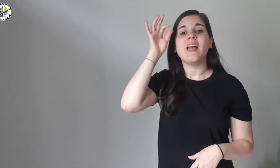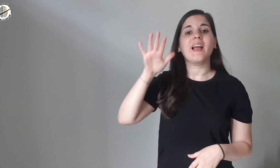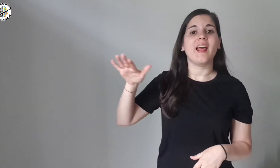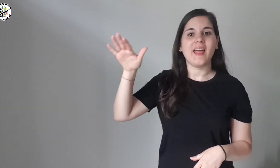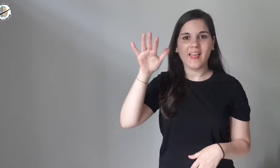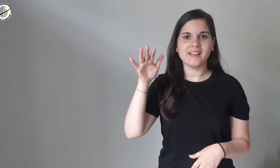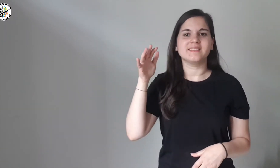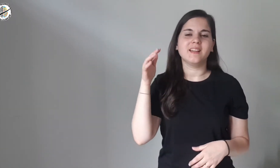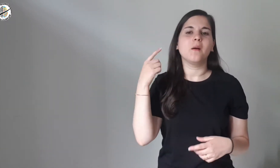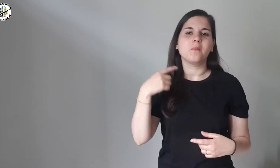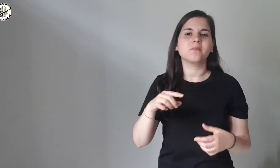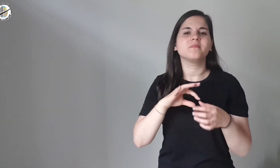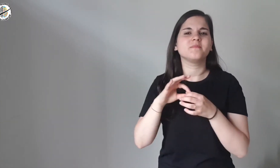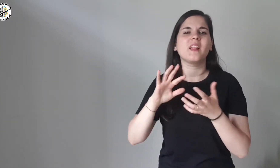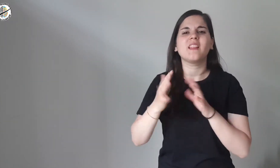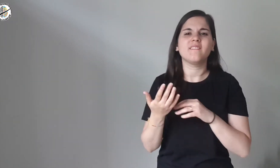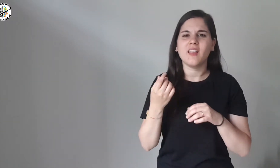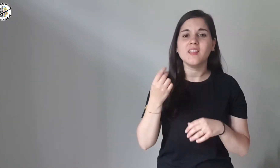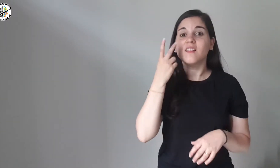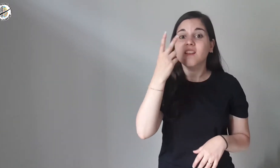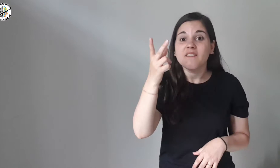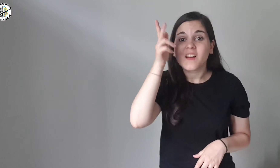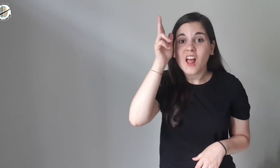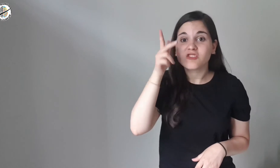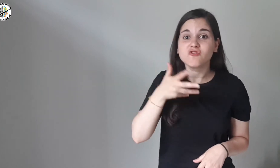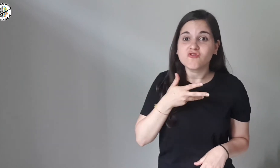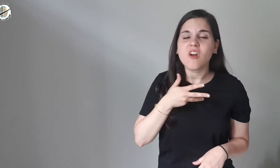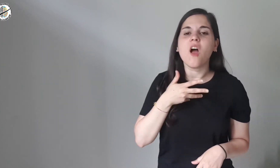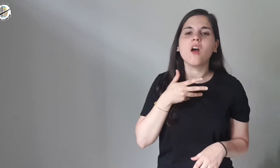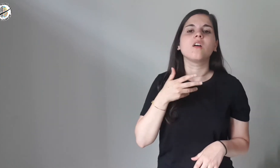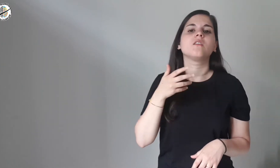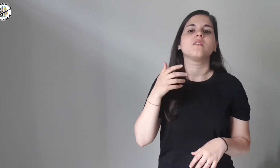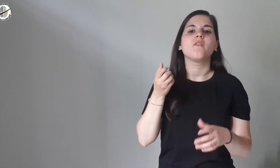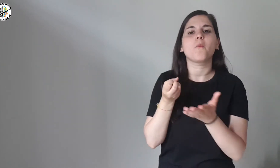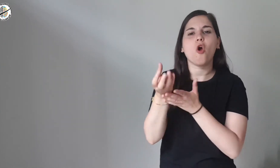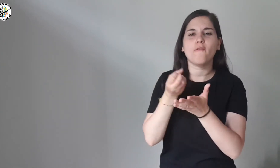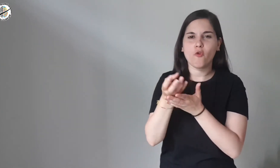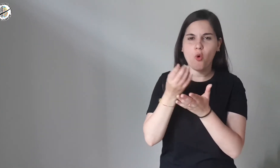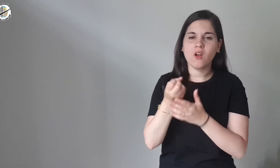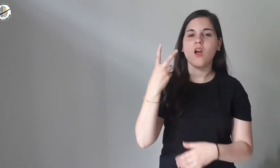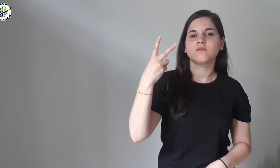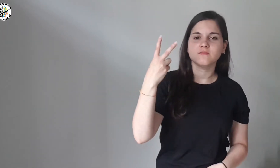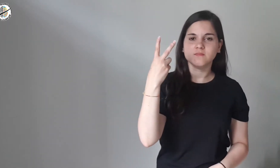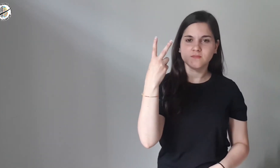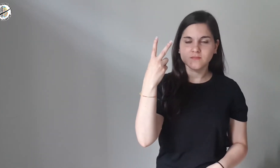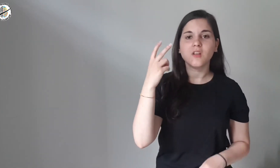When the British saw the French they provoked them by showing their two fingers